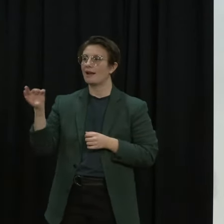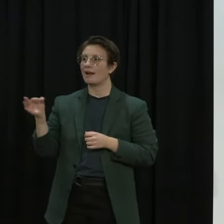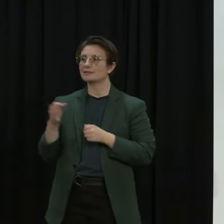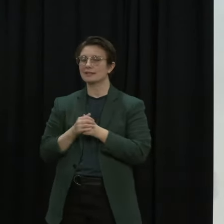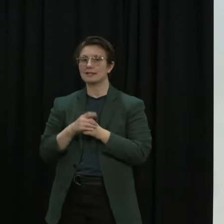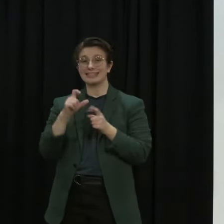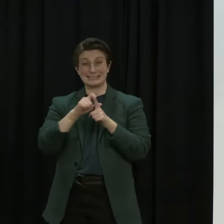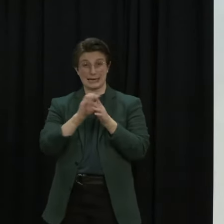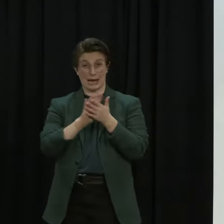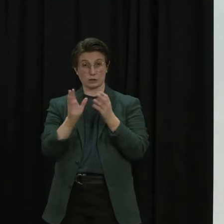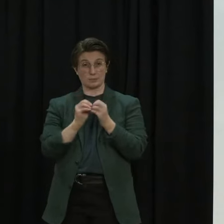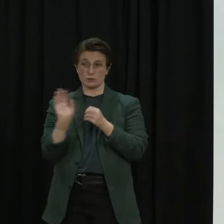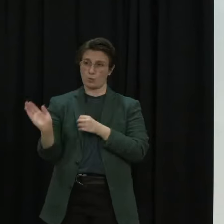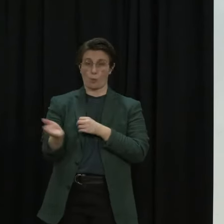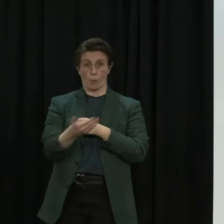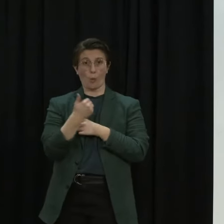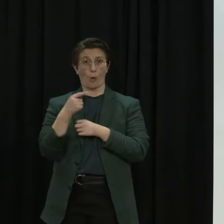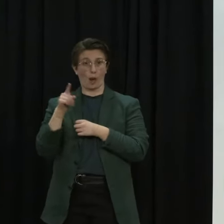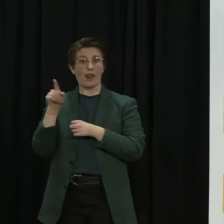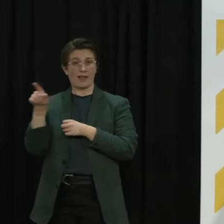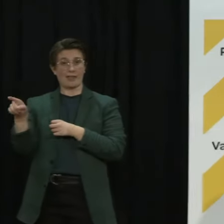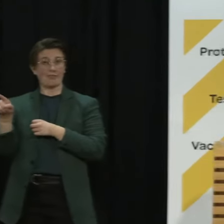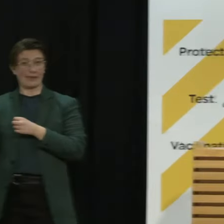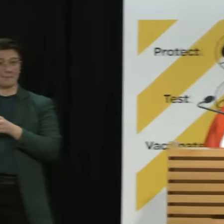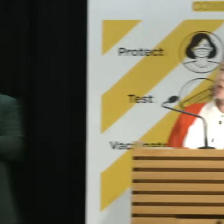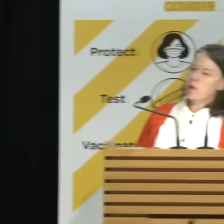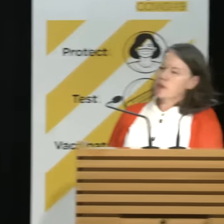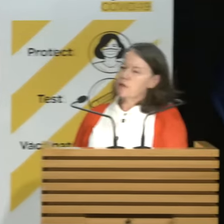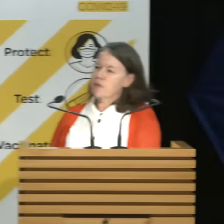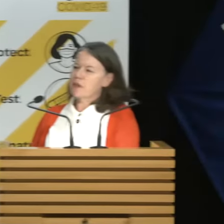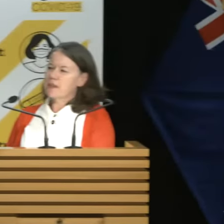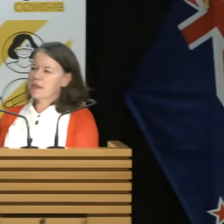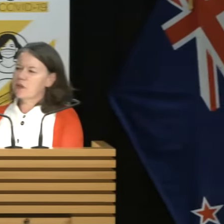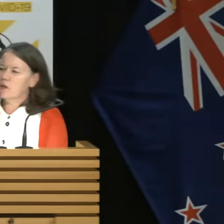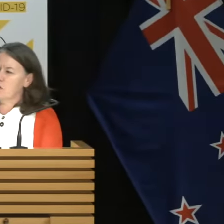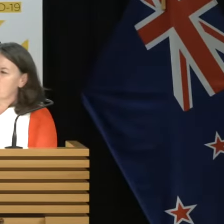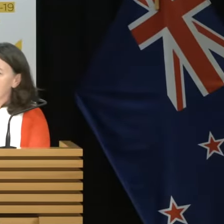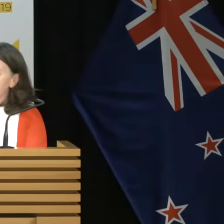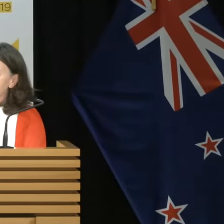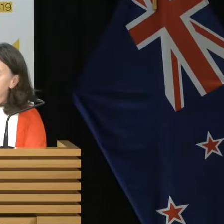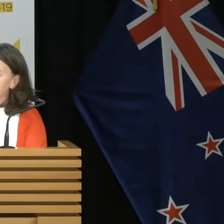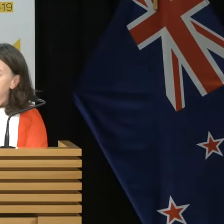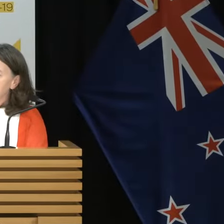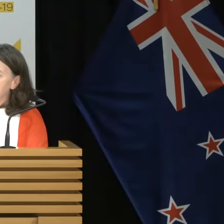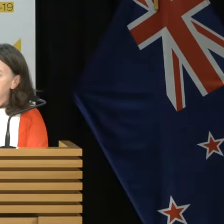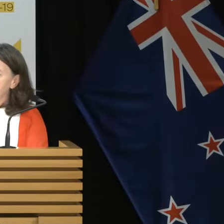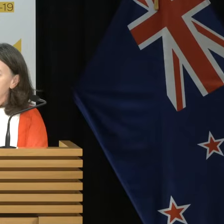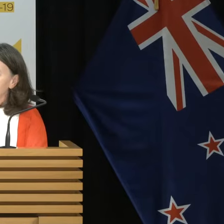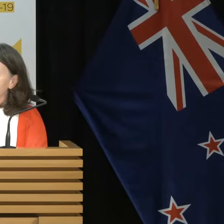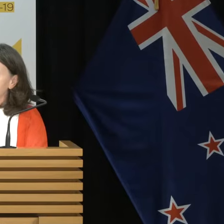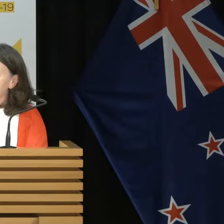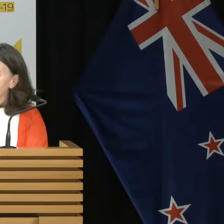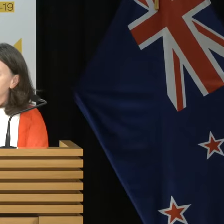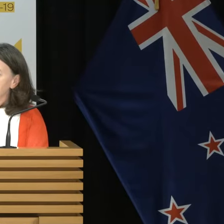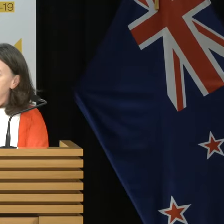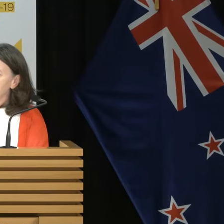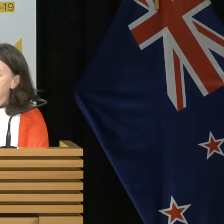there.